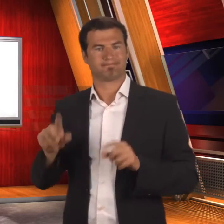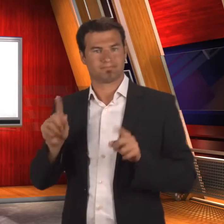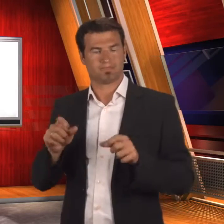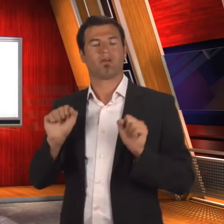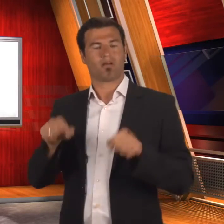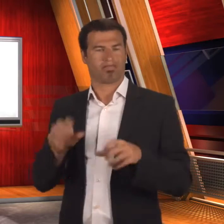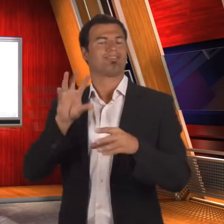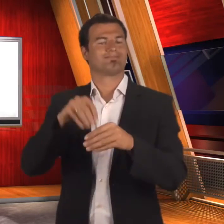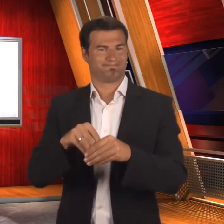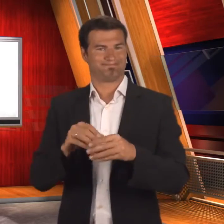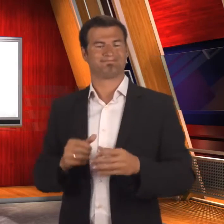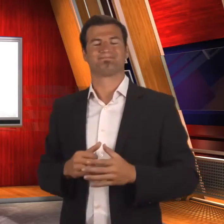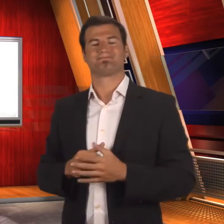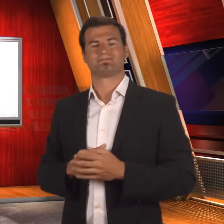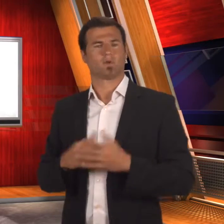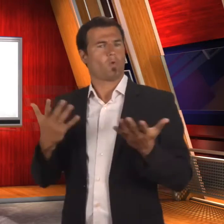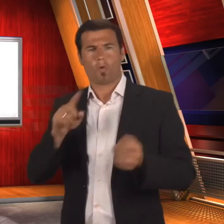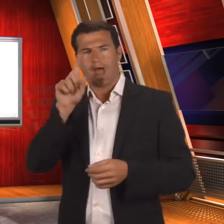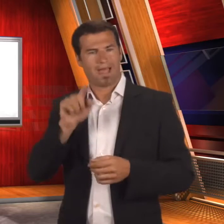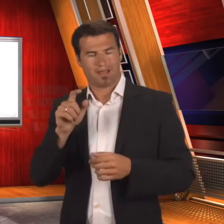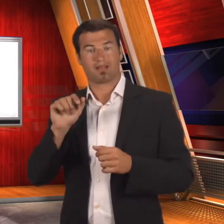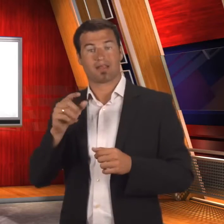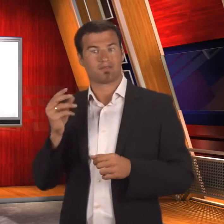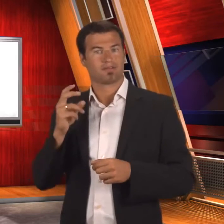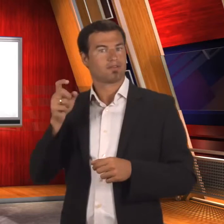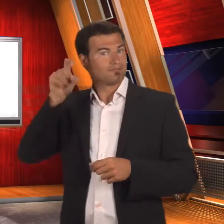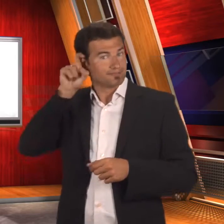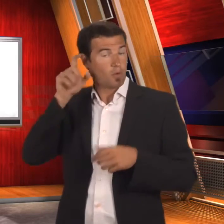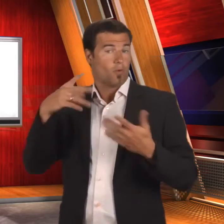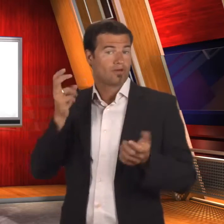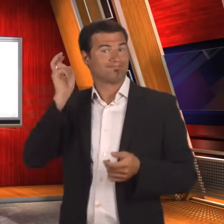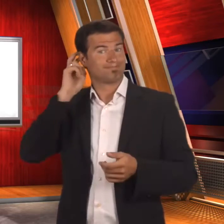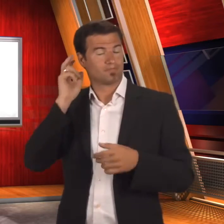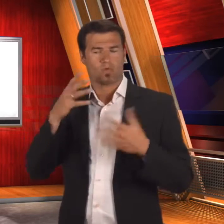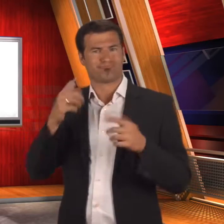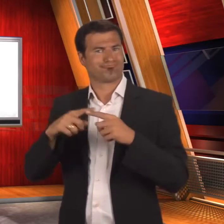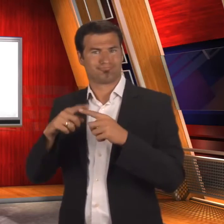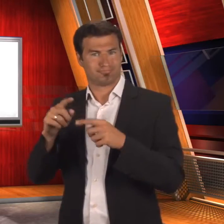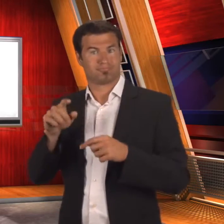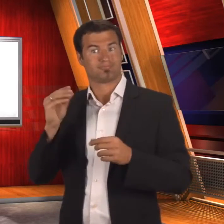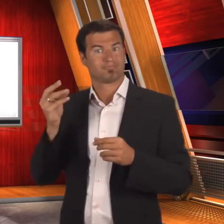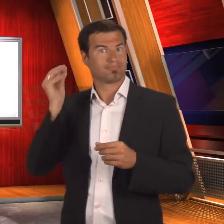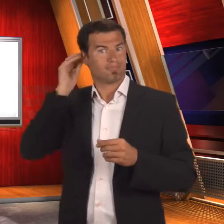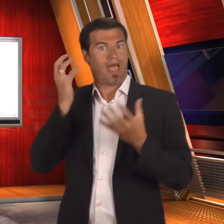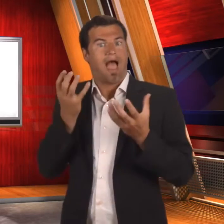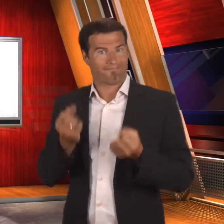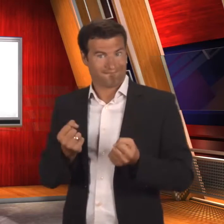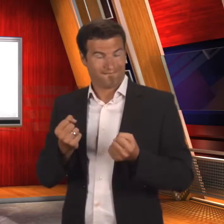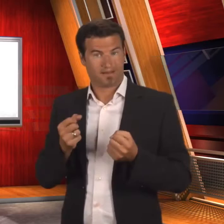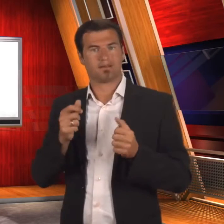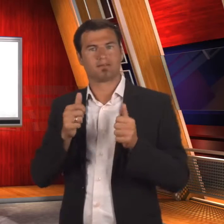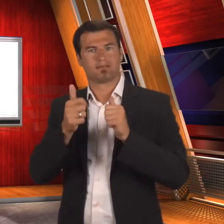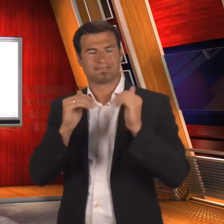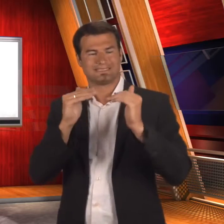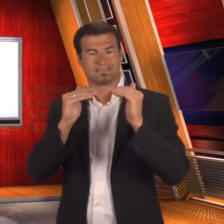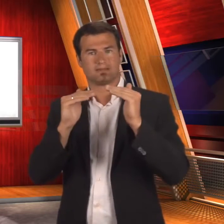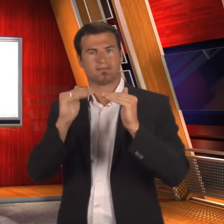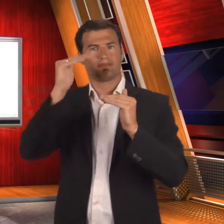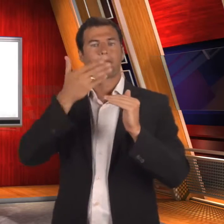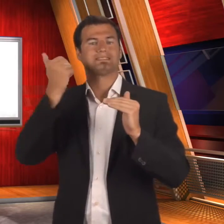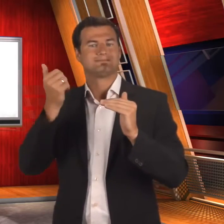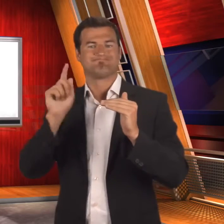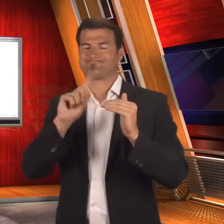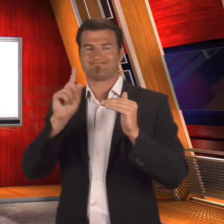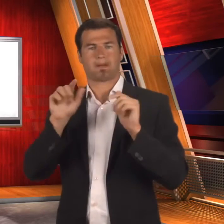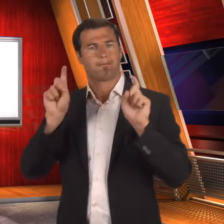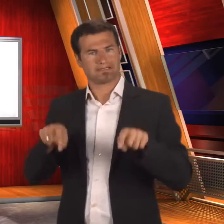devices are not allowed in competition, to treat